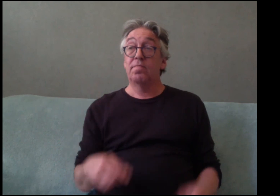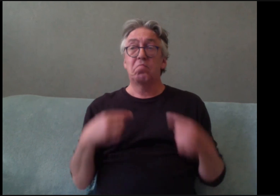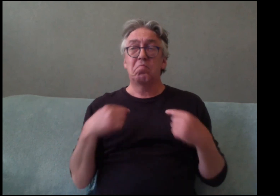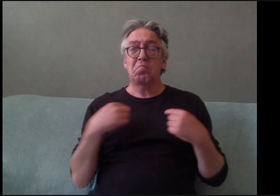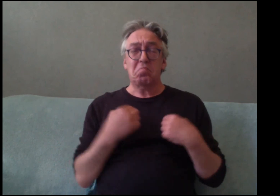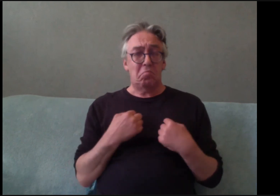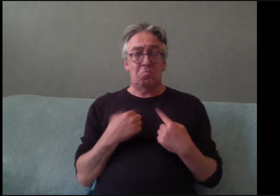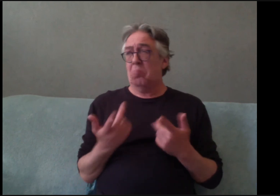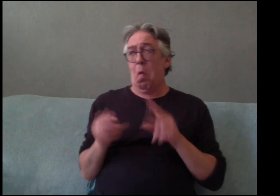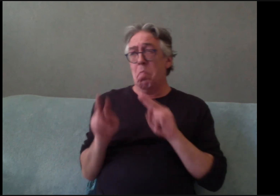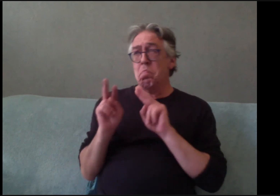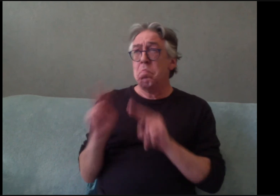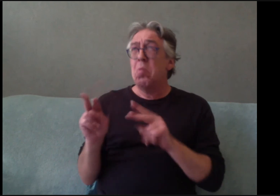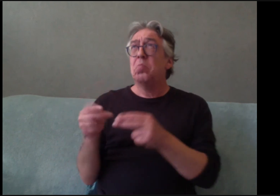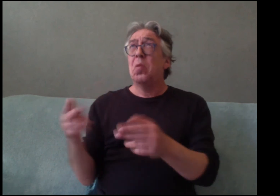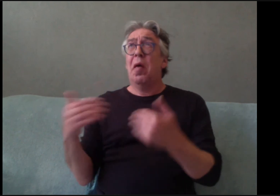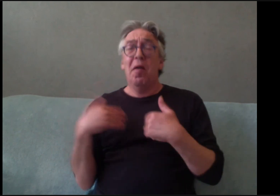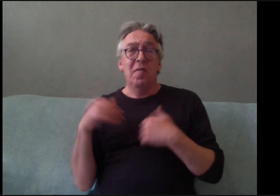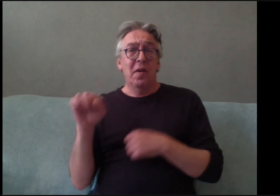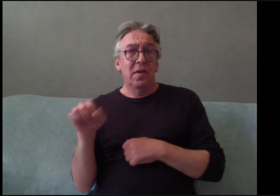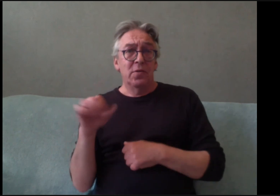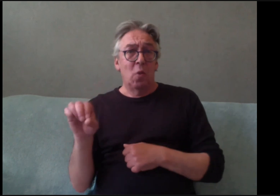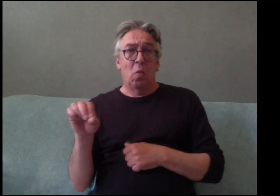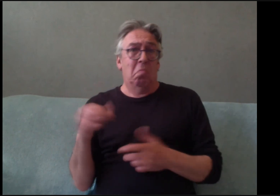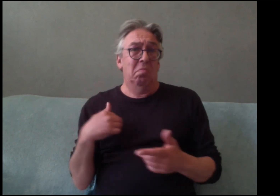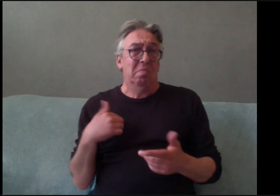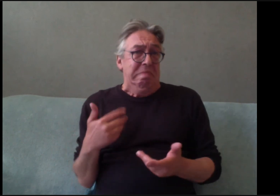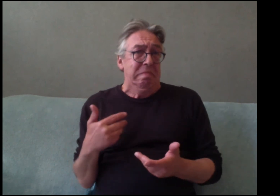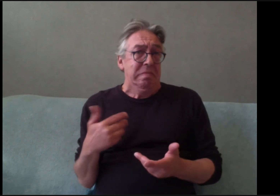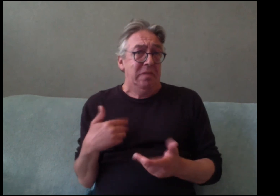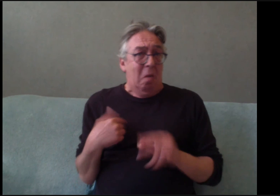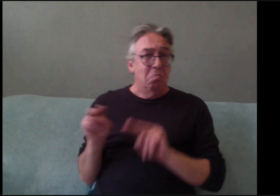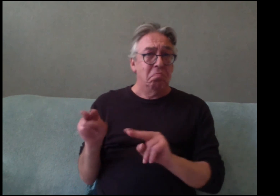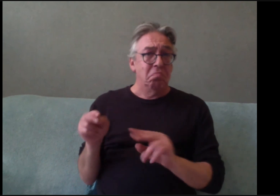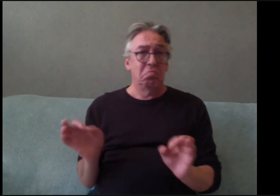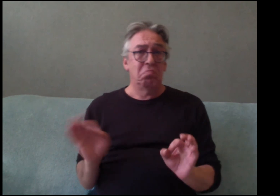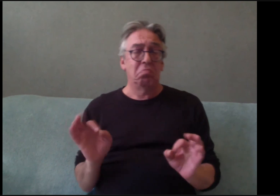But I can say maybe what I can see from the news